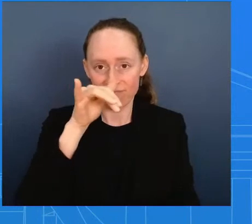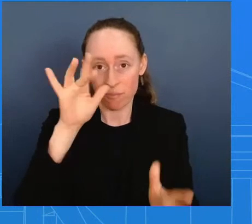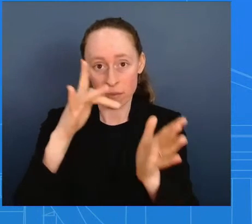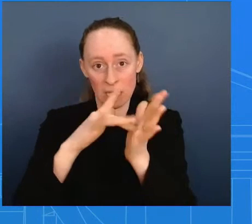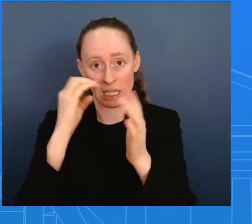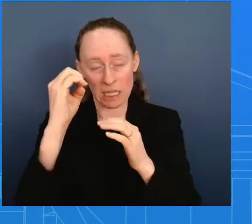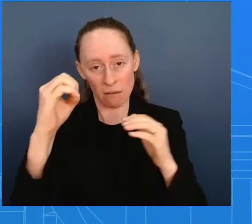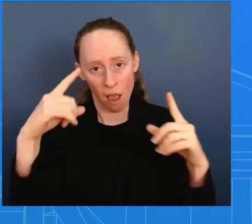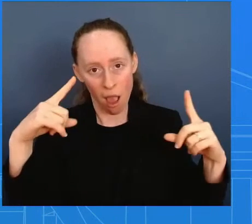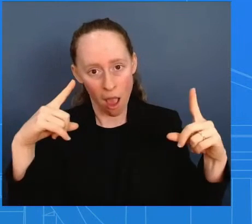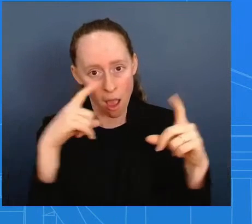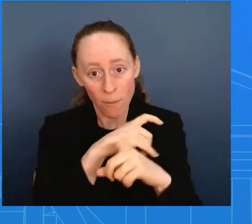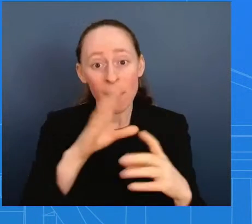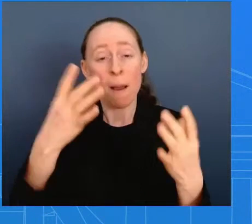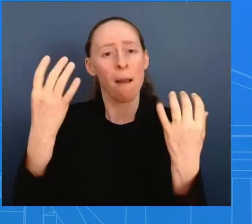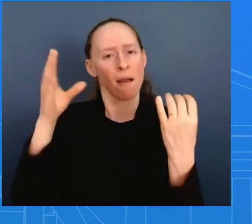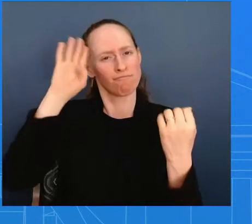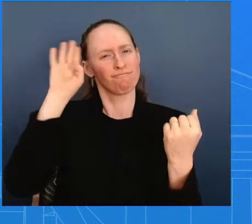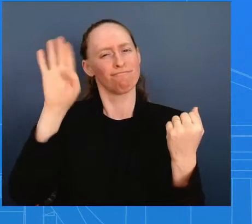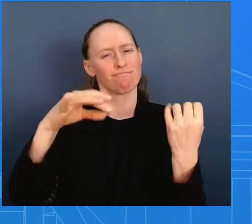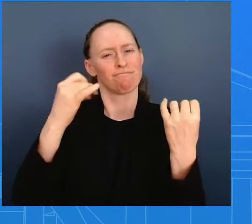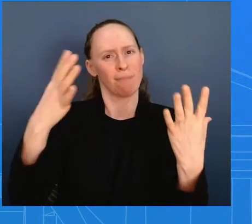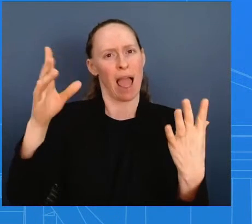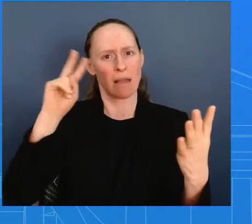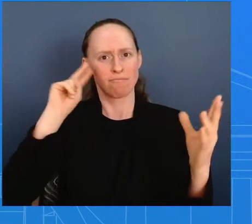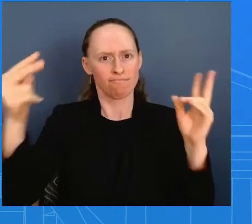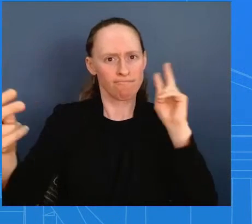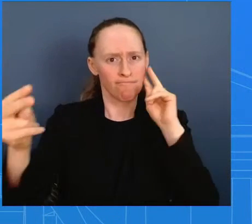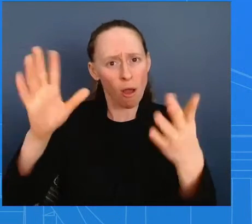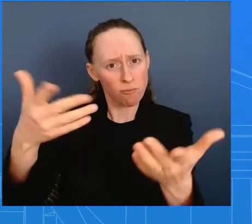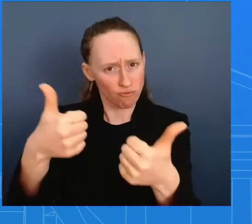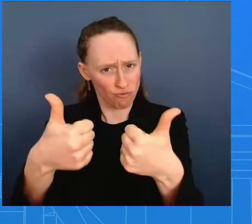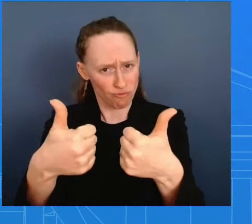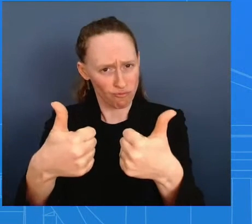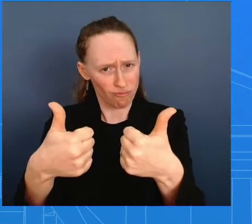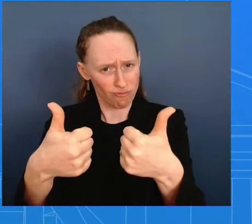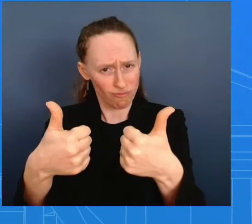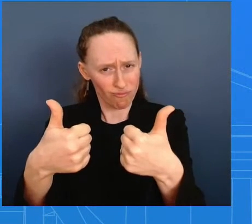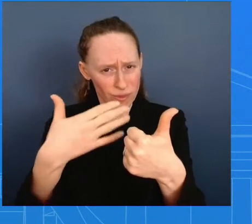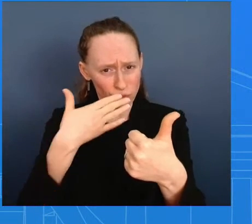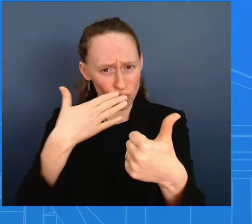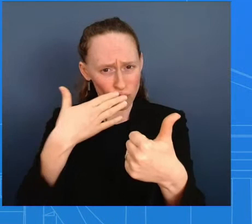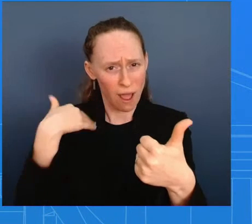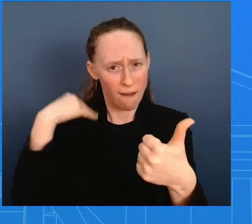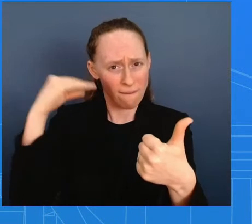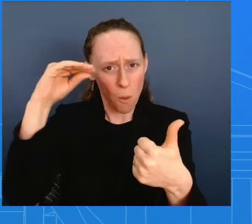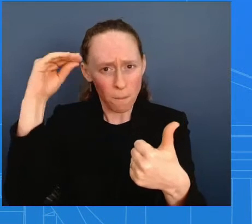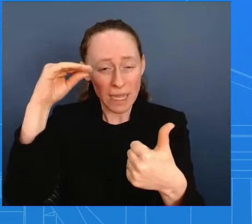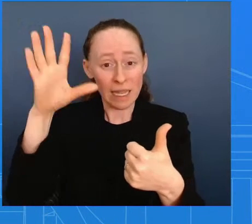And we will engage with people across the -- you know, across the board of --